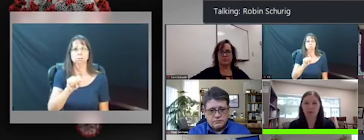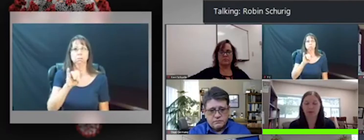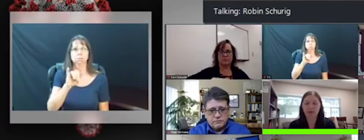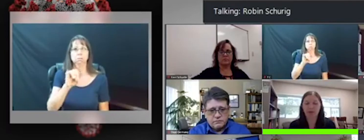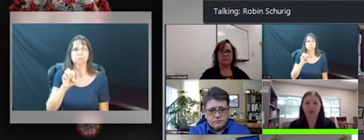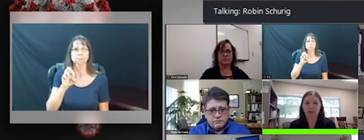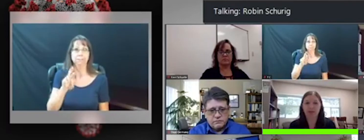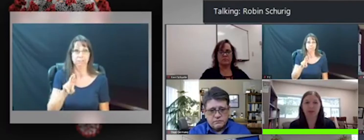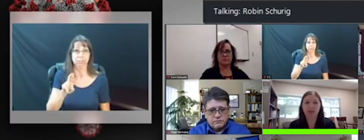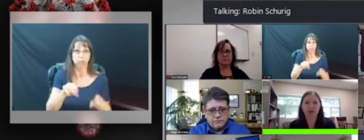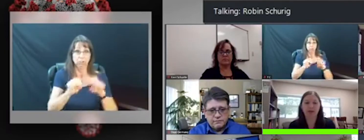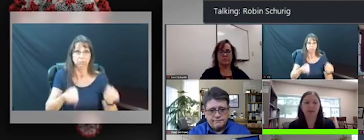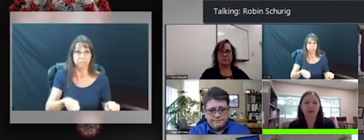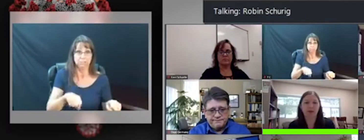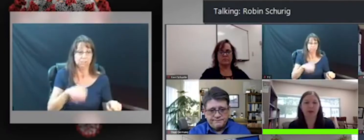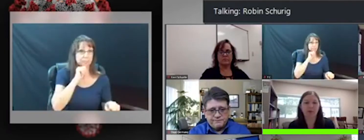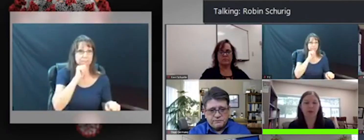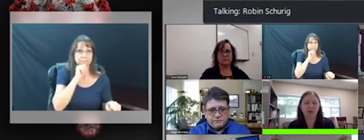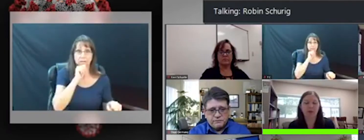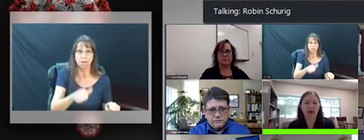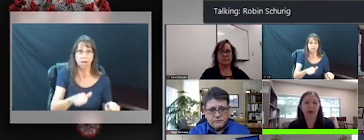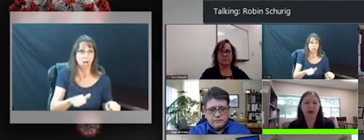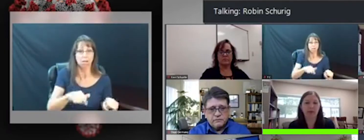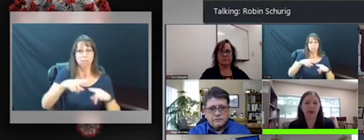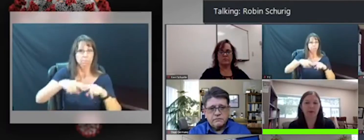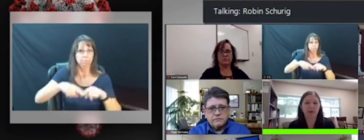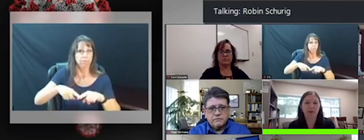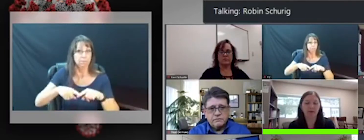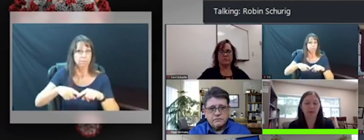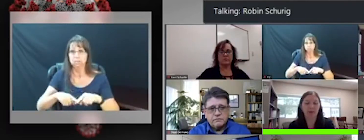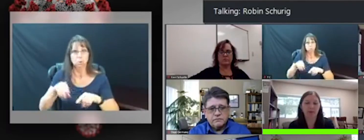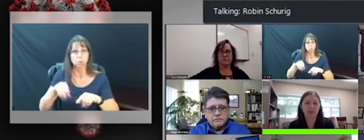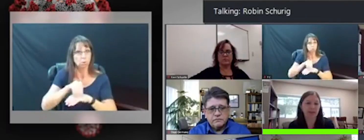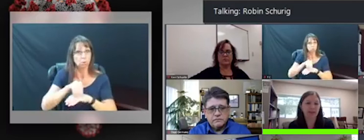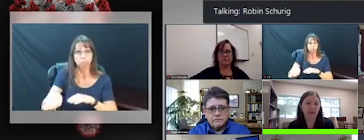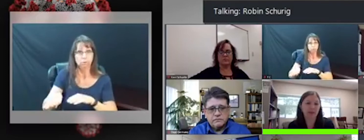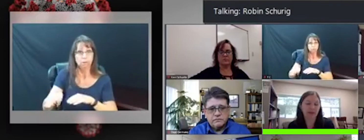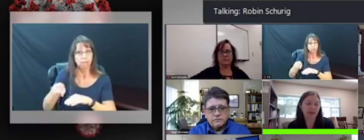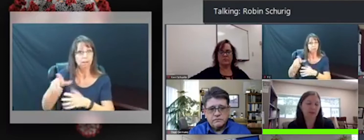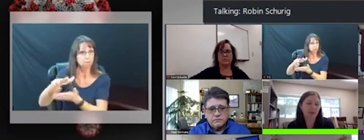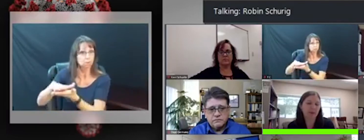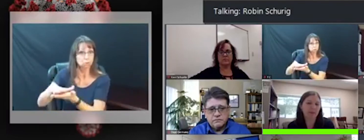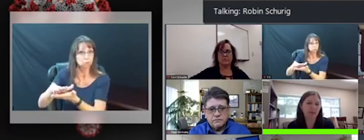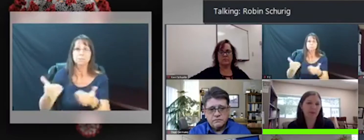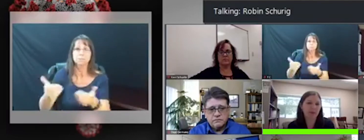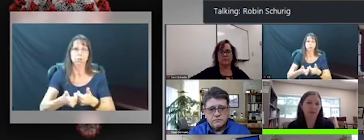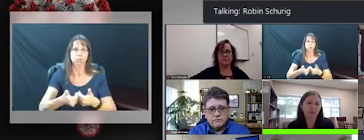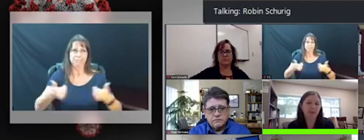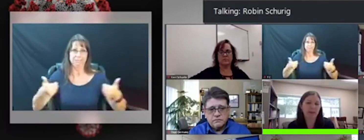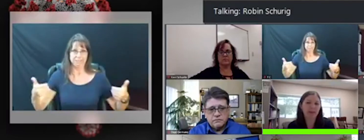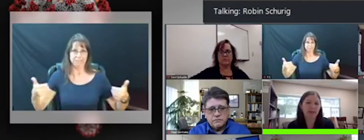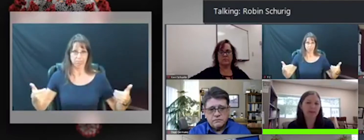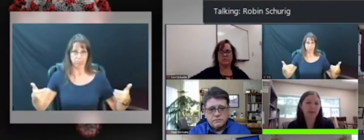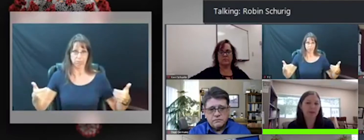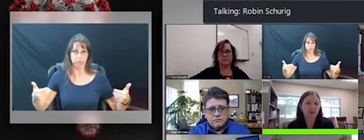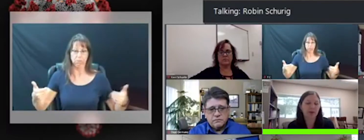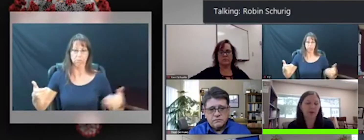open versus go to distance learning. So, I just wanted to put that out there. That those are two completely separate things. It's really up to the school superintendents to determine